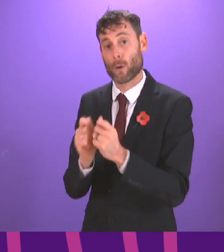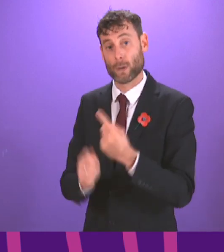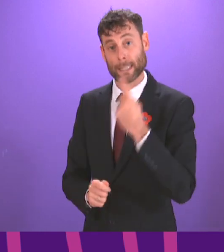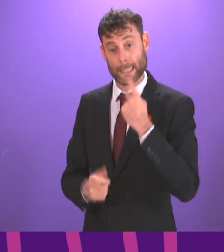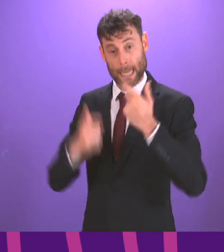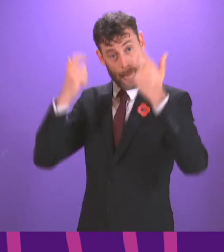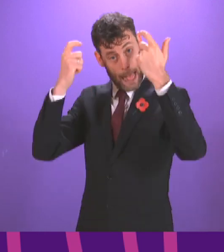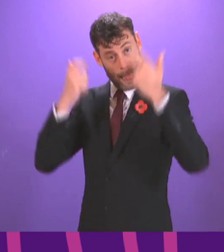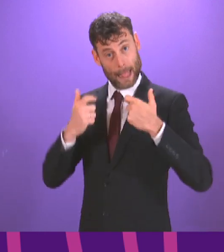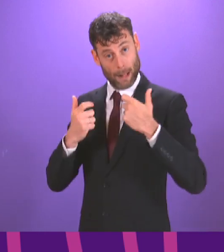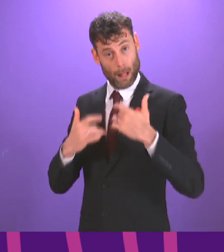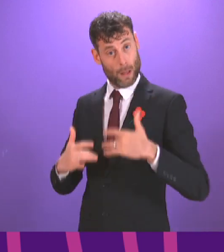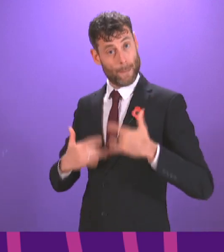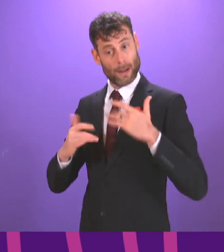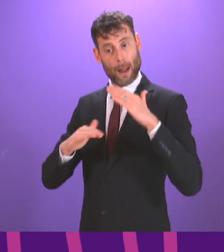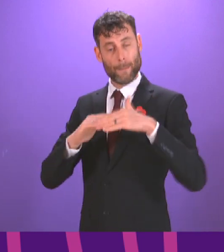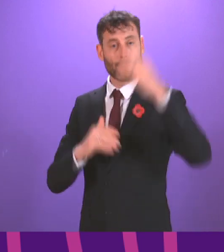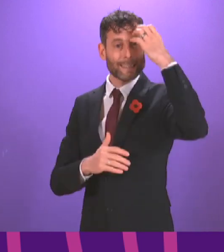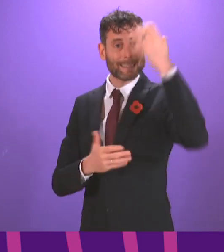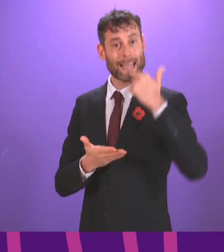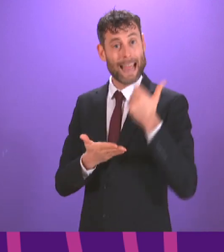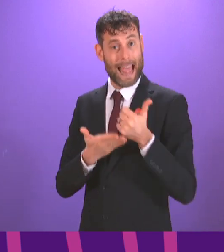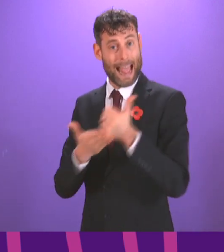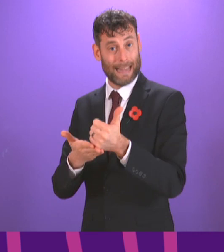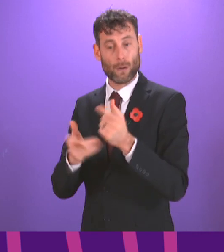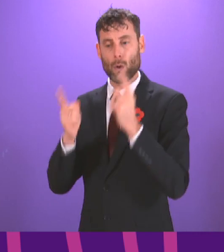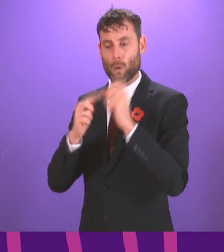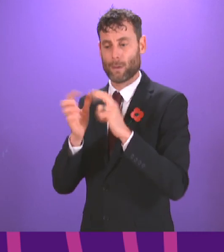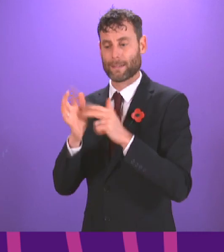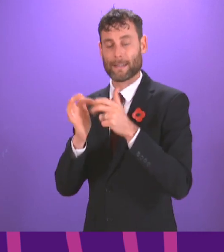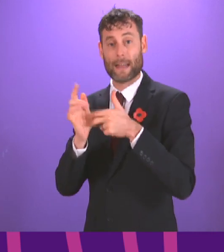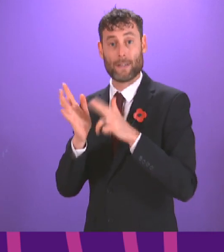regarding state aid rules from Lord Davidson, which concludes that the Government has appeared